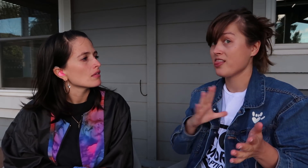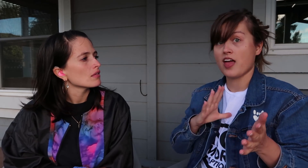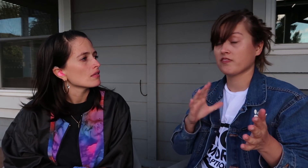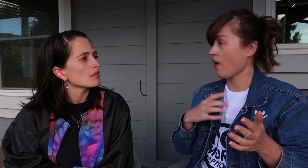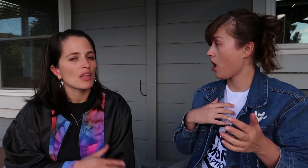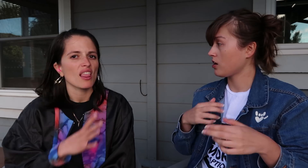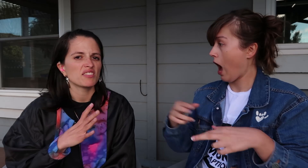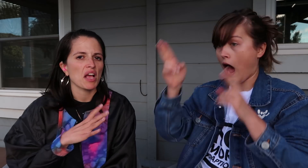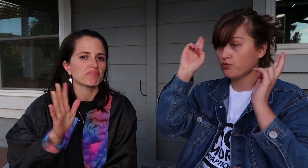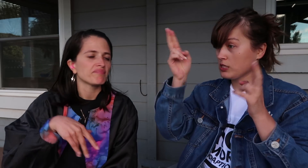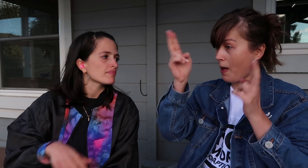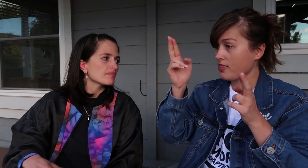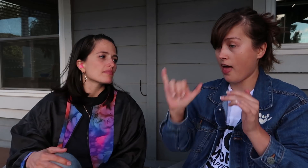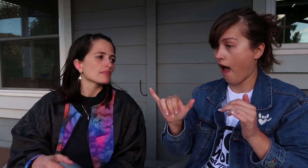I think that's fine. I respect that.